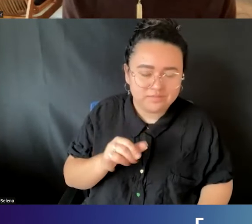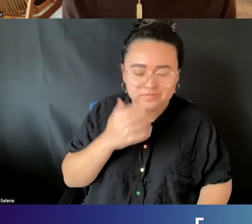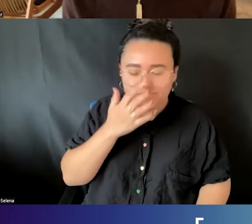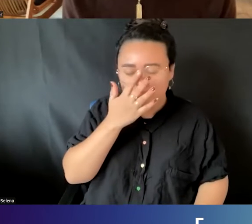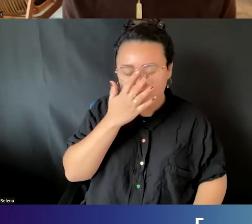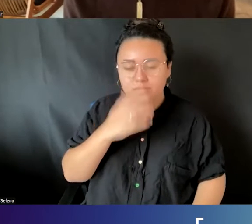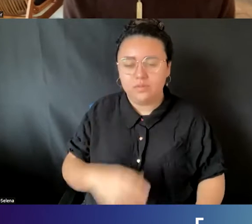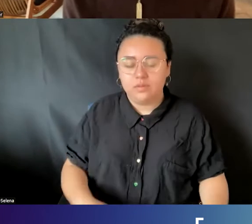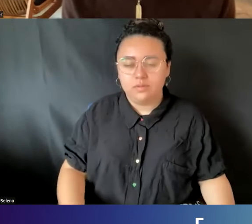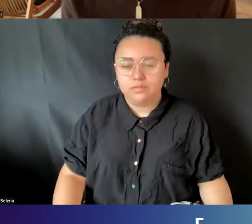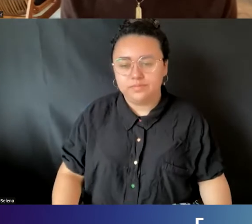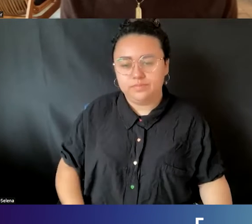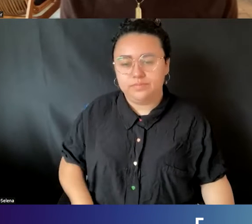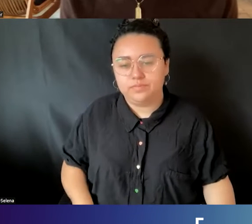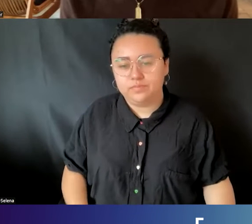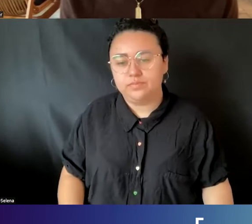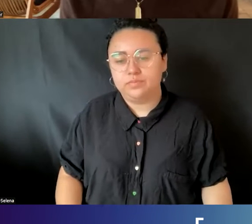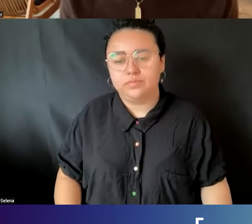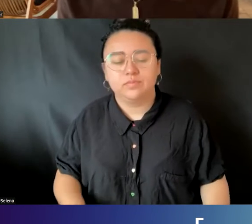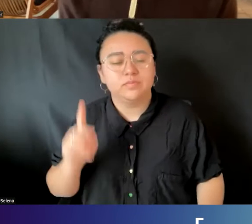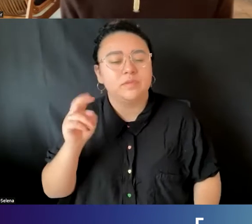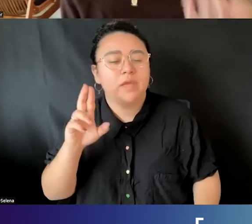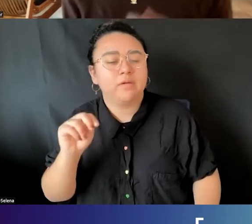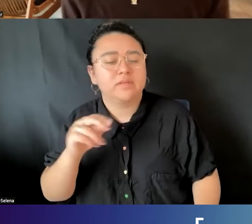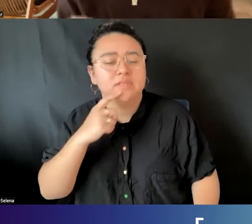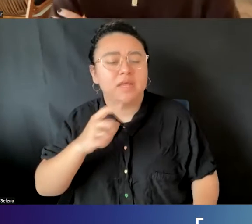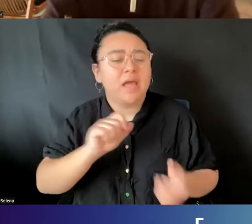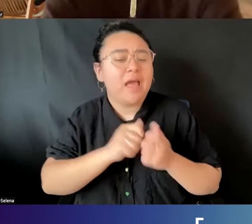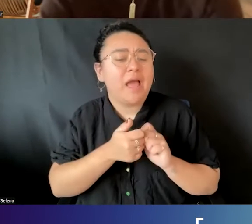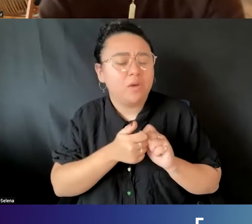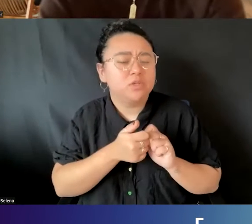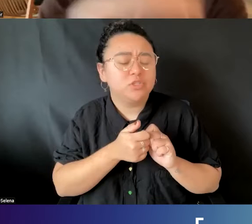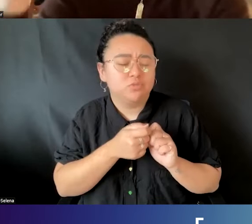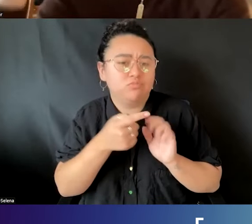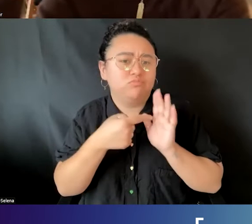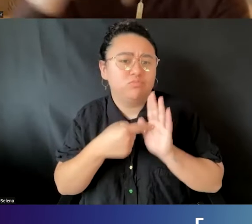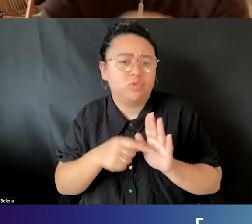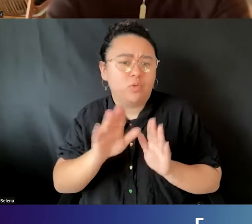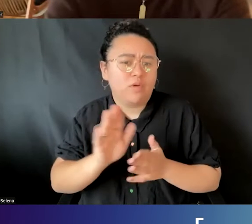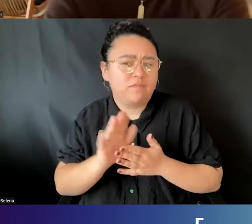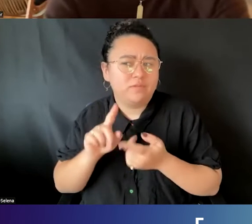And then how did you get your film in front of Aubrey? Yeah, so we I mean, I know that there's a point in this